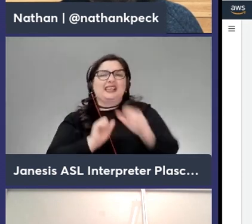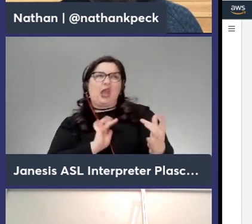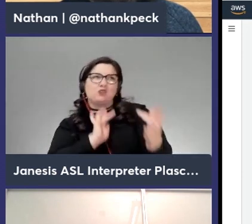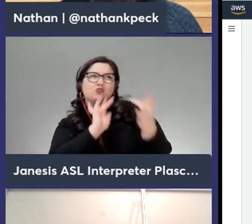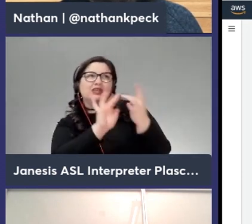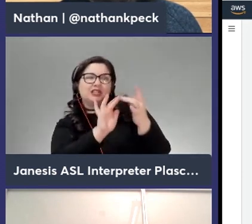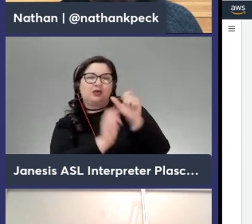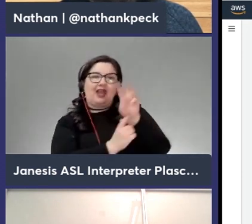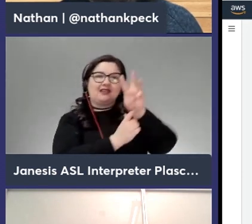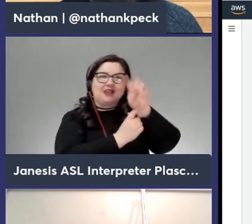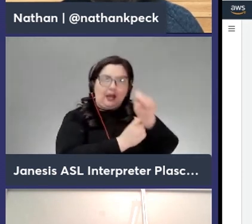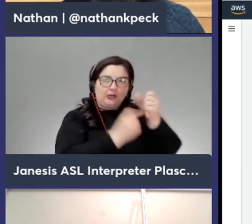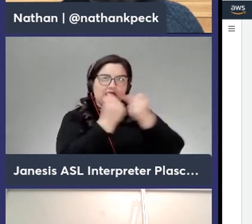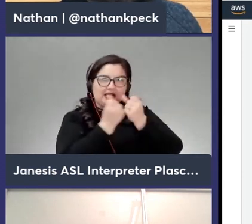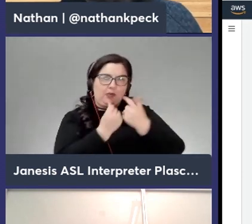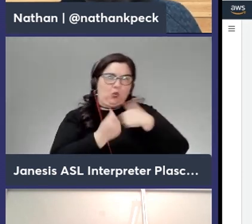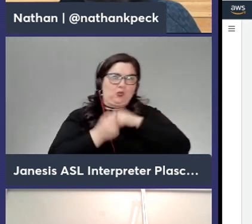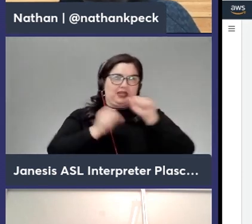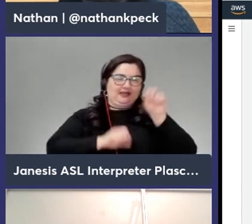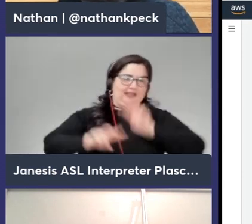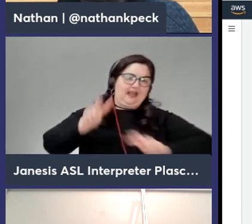and we can evaluate their request on a case-by-case basis.